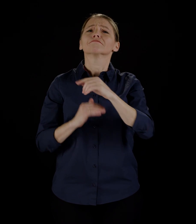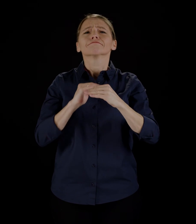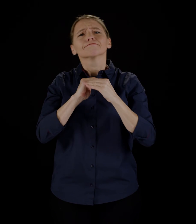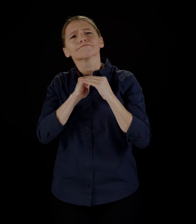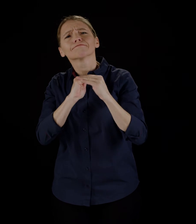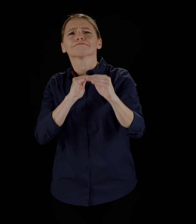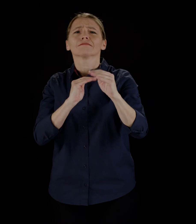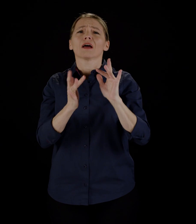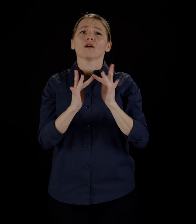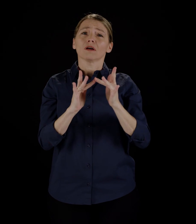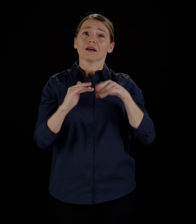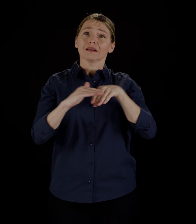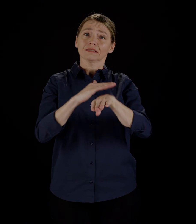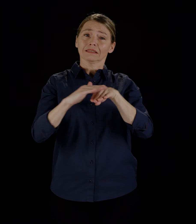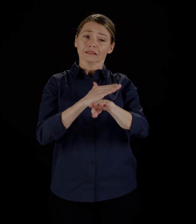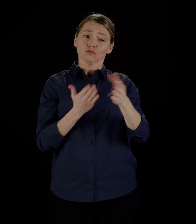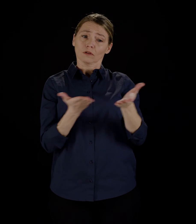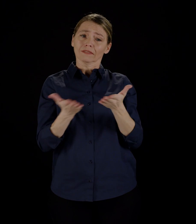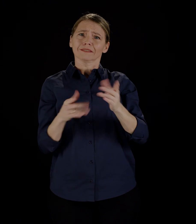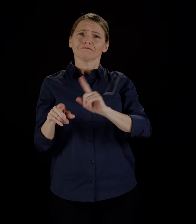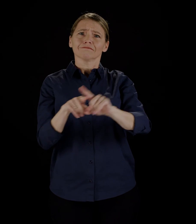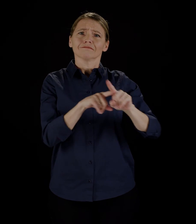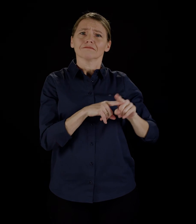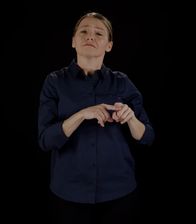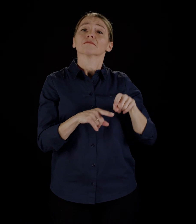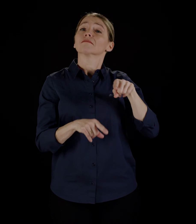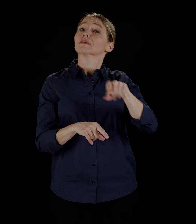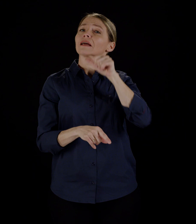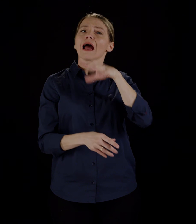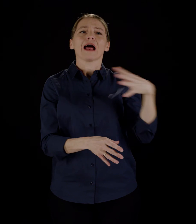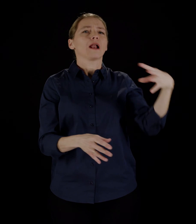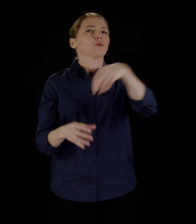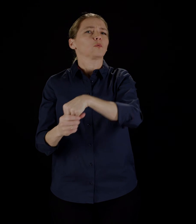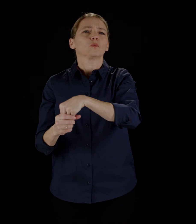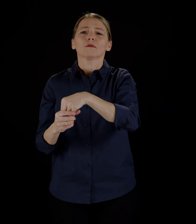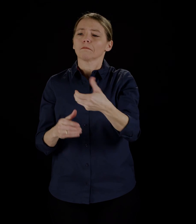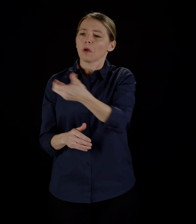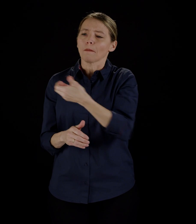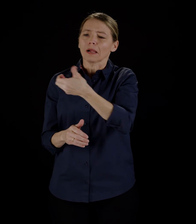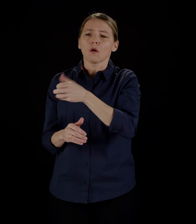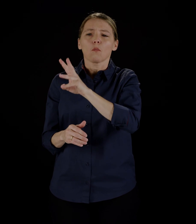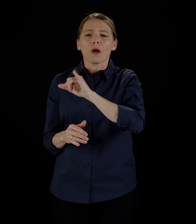Fixed Internet access services do not include mobile wireless data services.